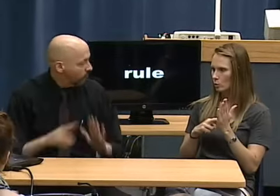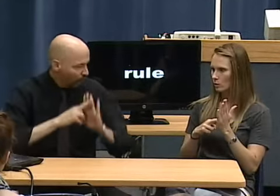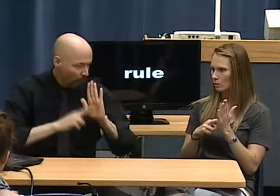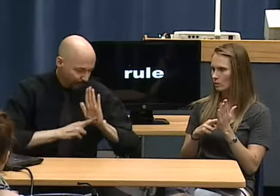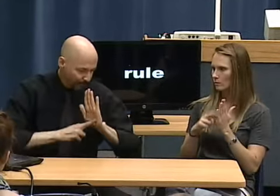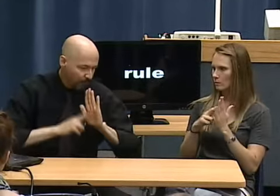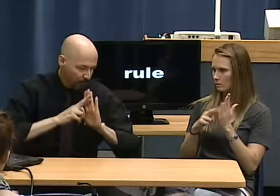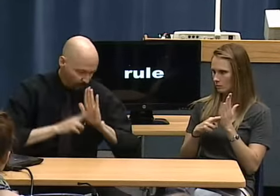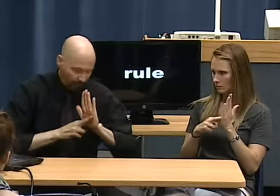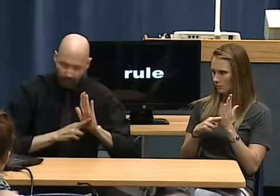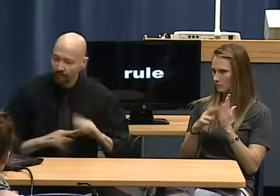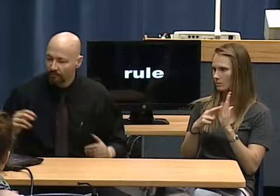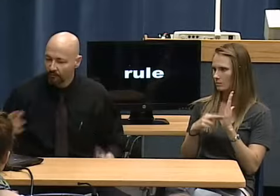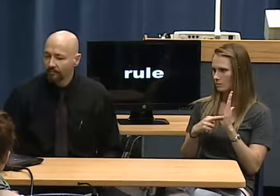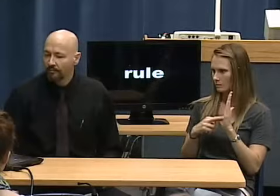Rule